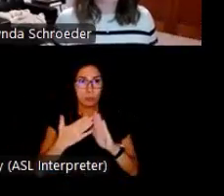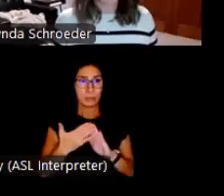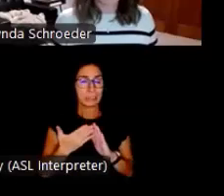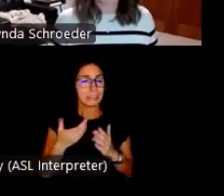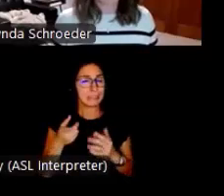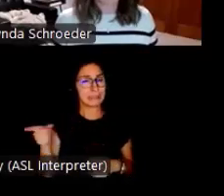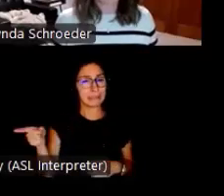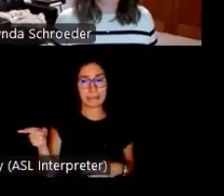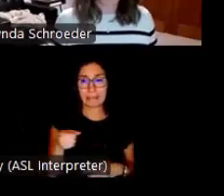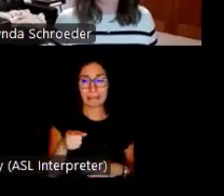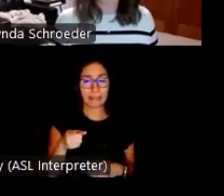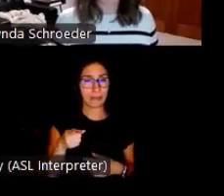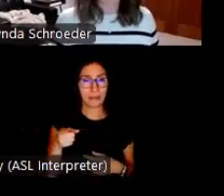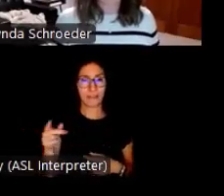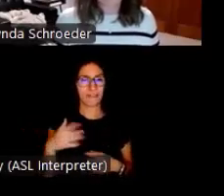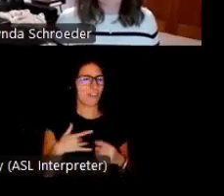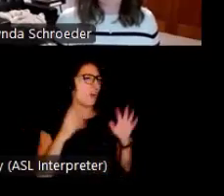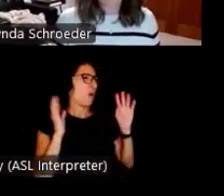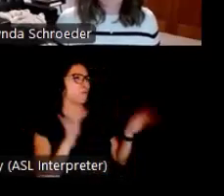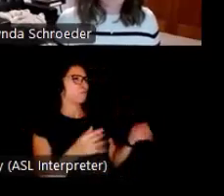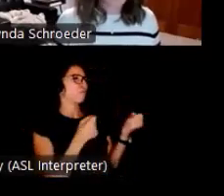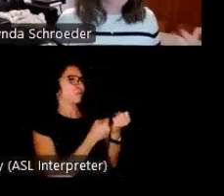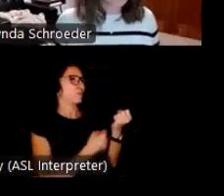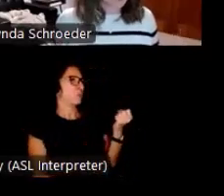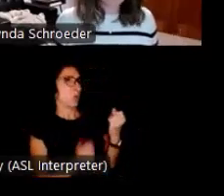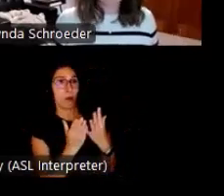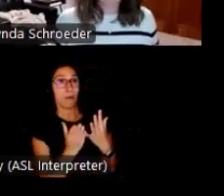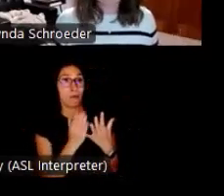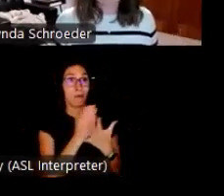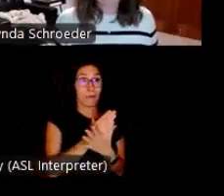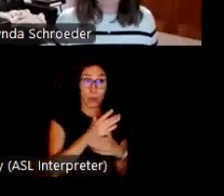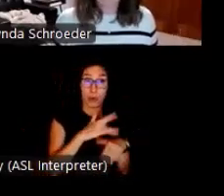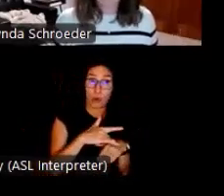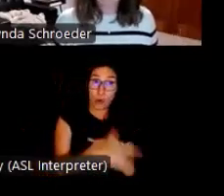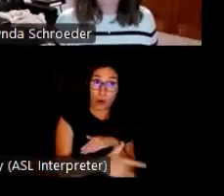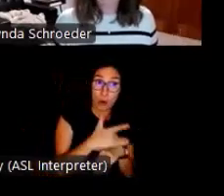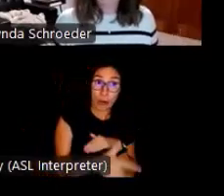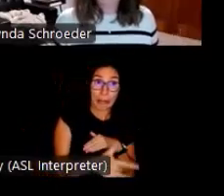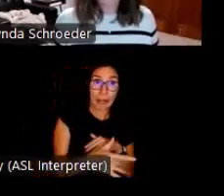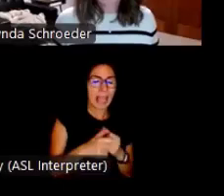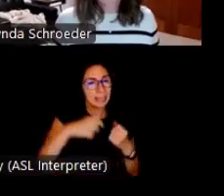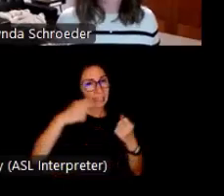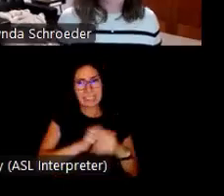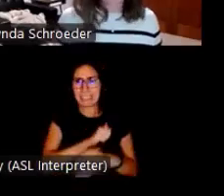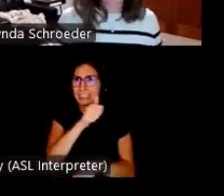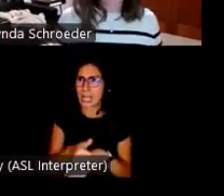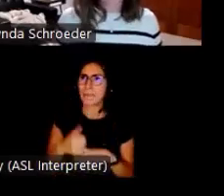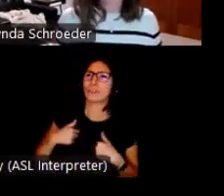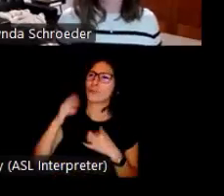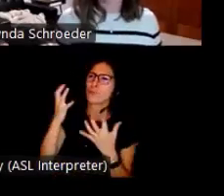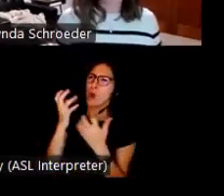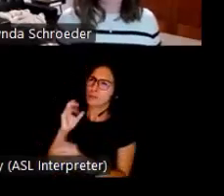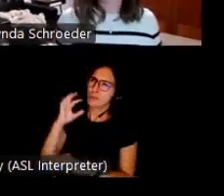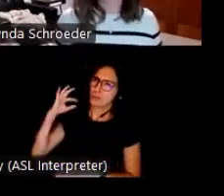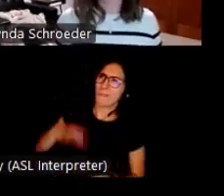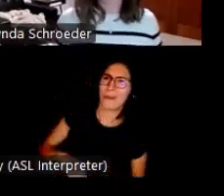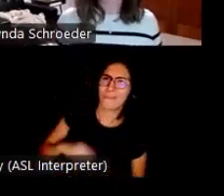have their support early on and establish this reciprocity, they're less likely to read and consume